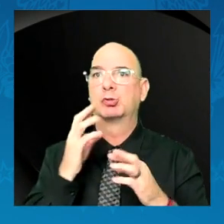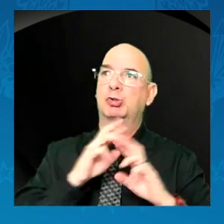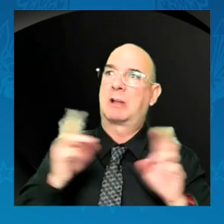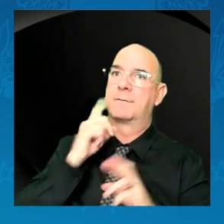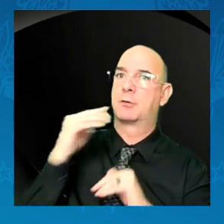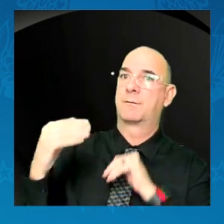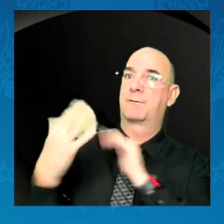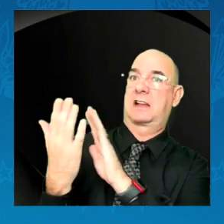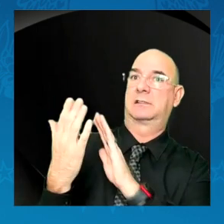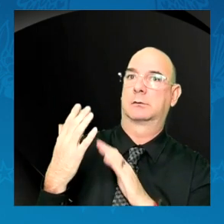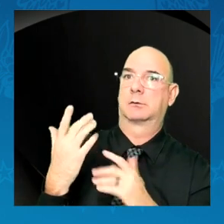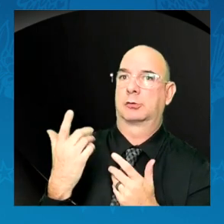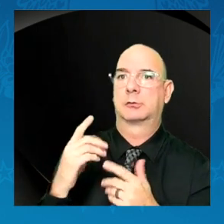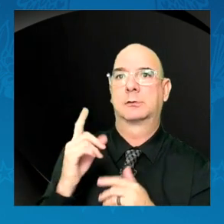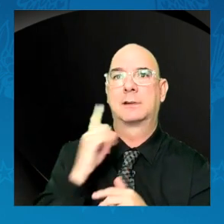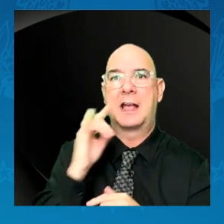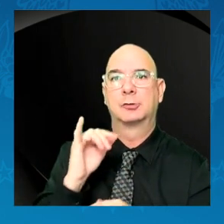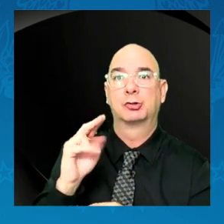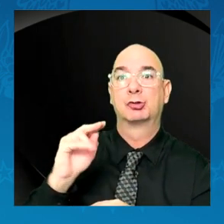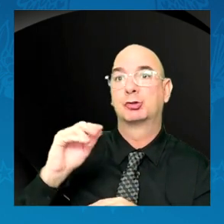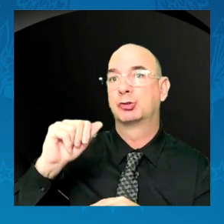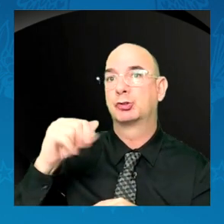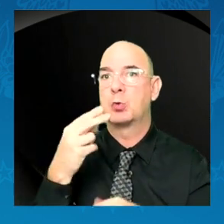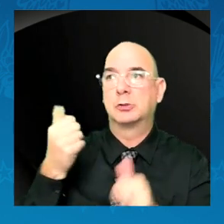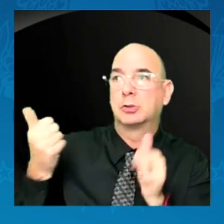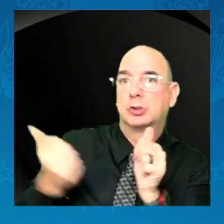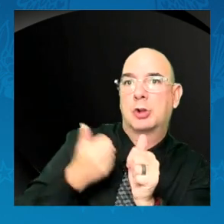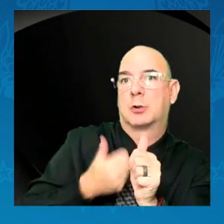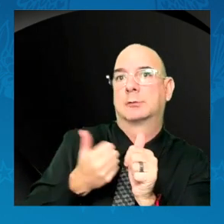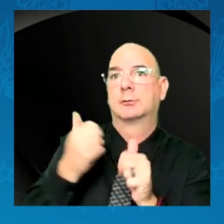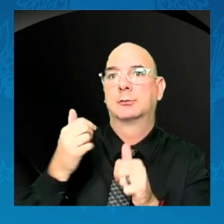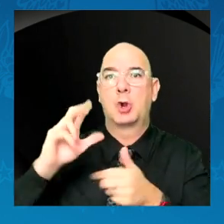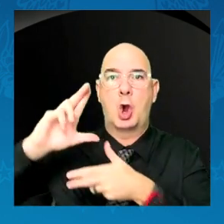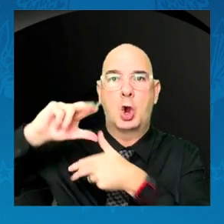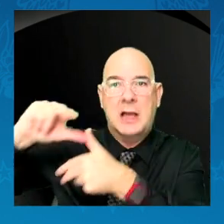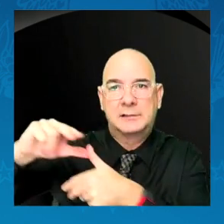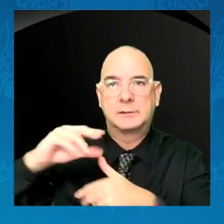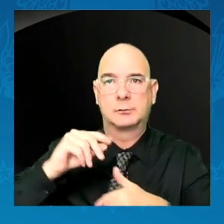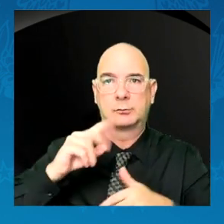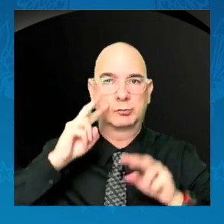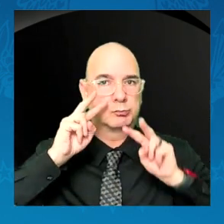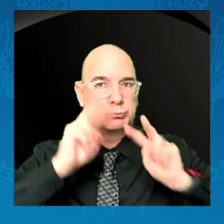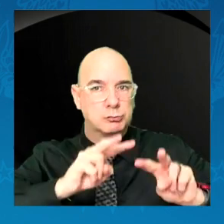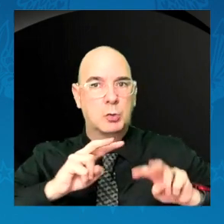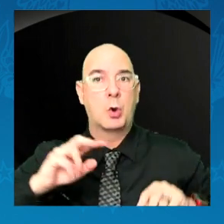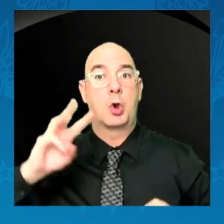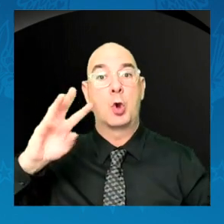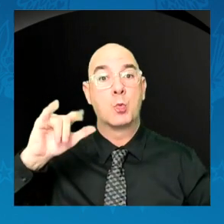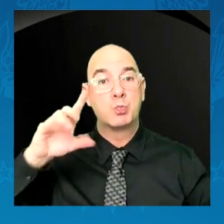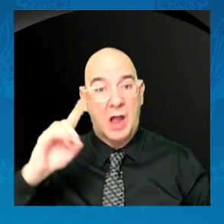as they form USDA spawning wildfires. USGS mapping the severity of drought